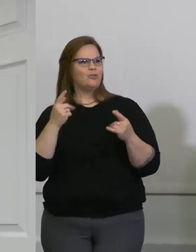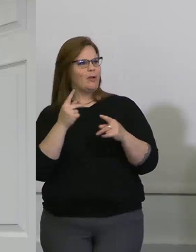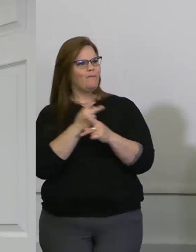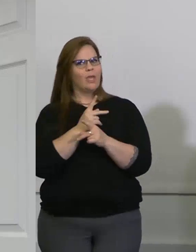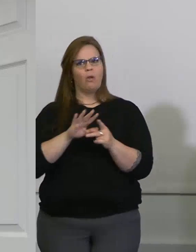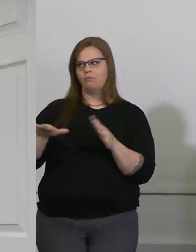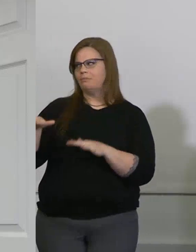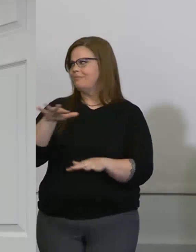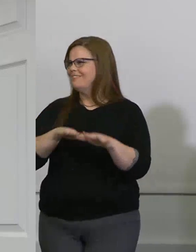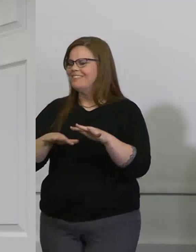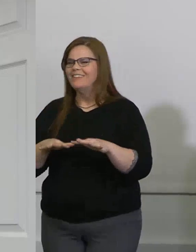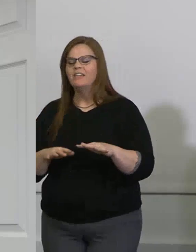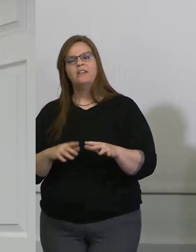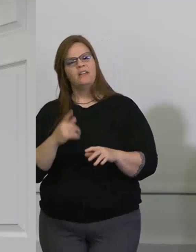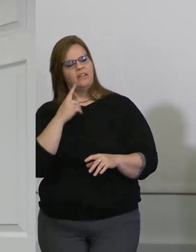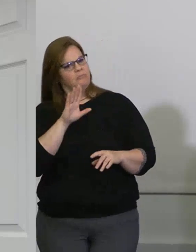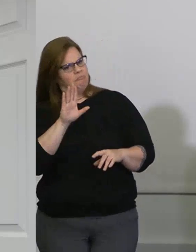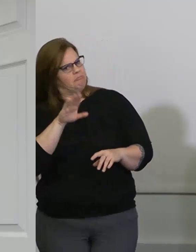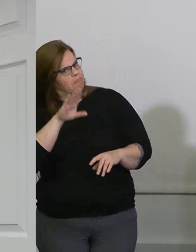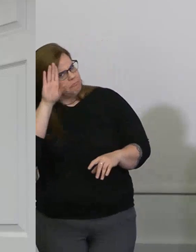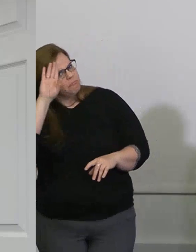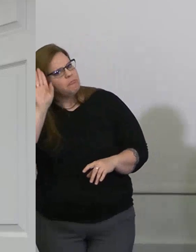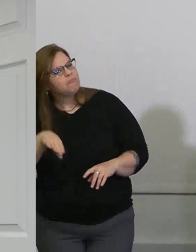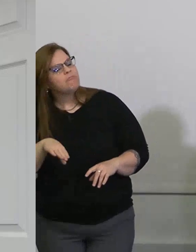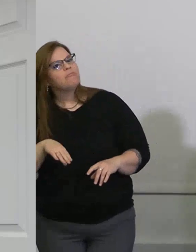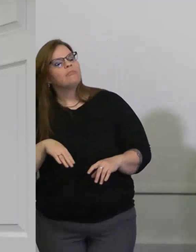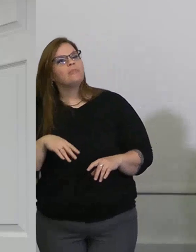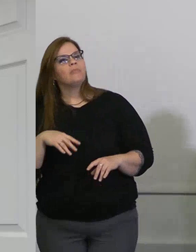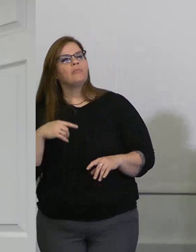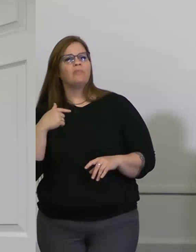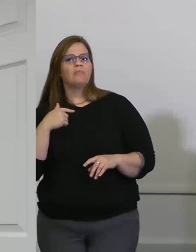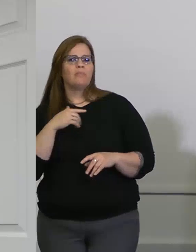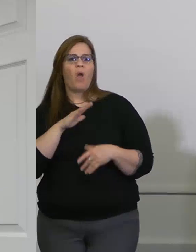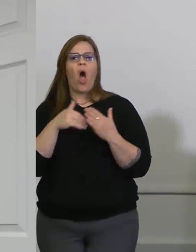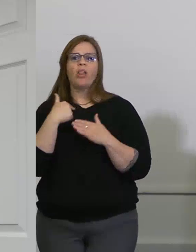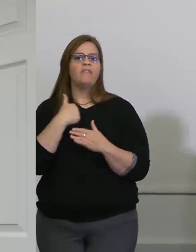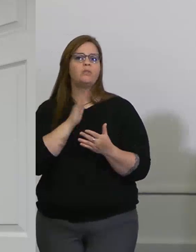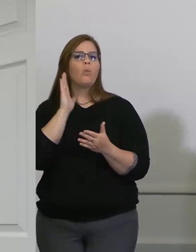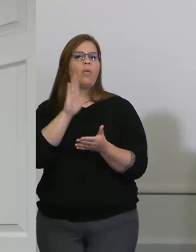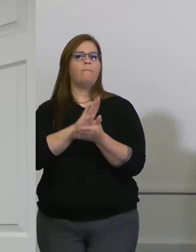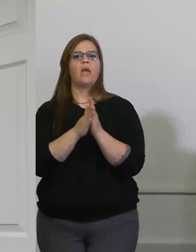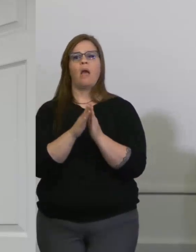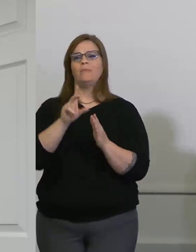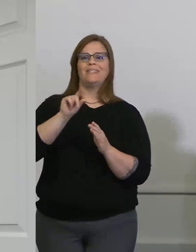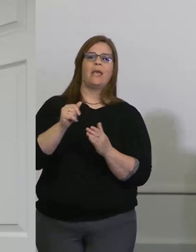But I said, you know what, We're all gonna be disabled someday. Just some of us beat you to it.